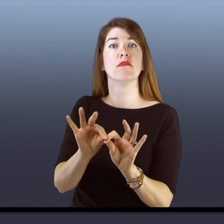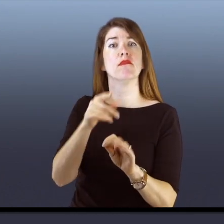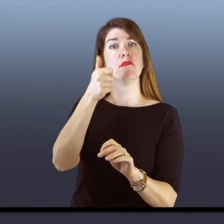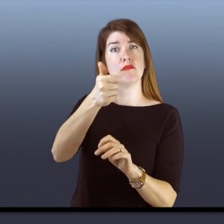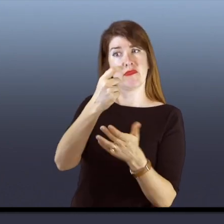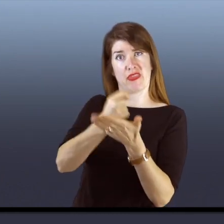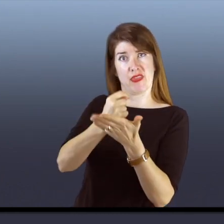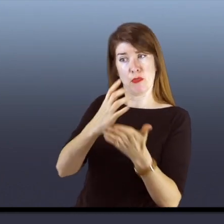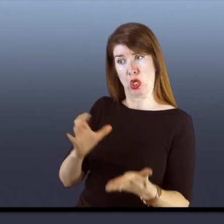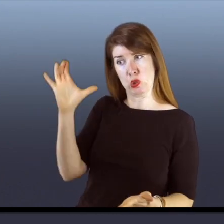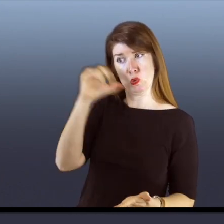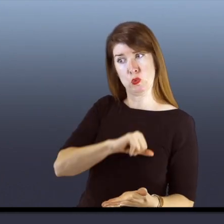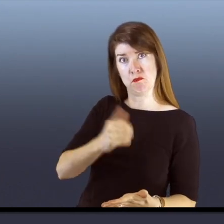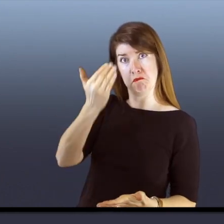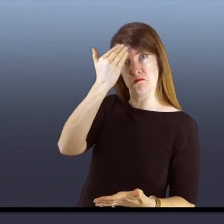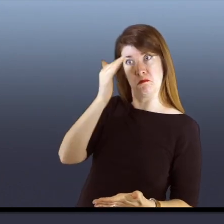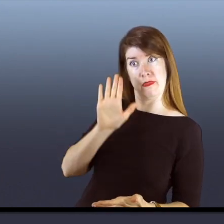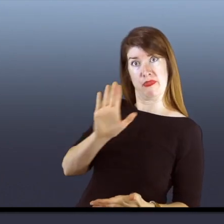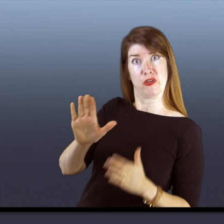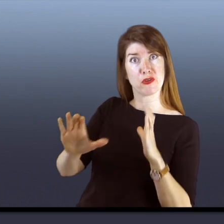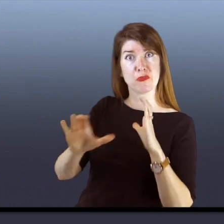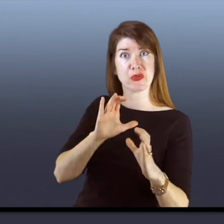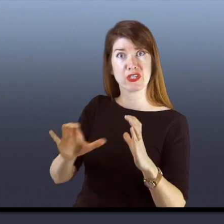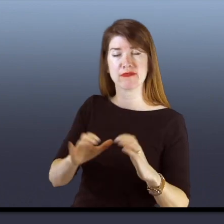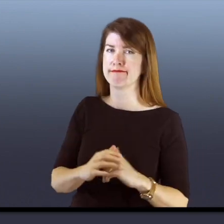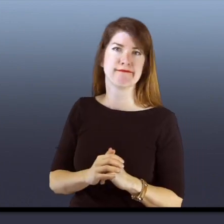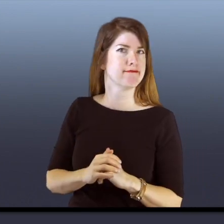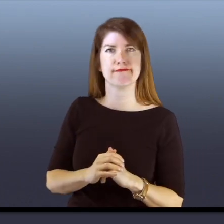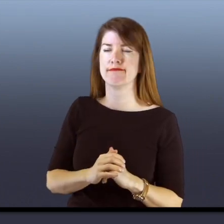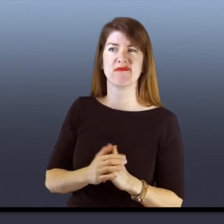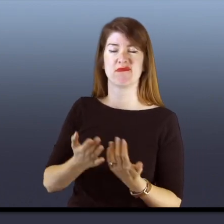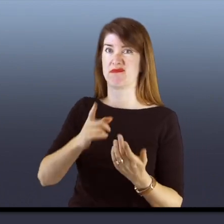It may be very different depending on the client, and it's their preference.